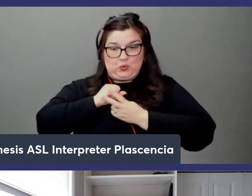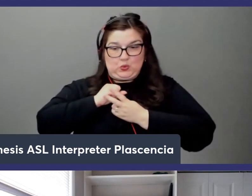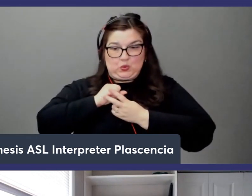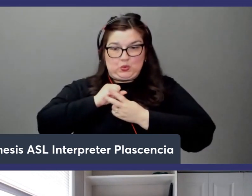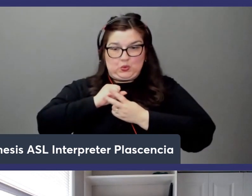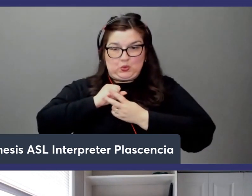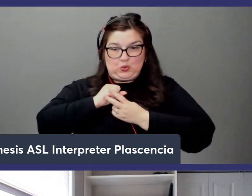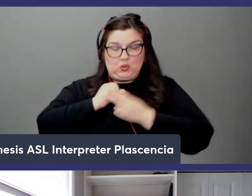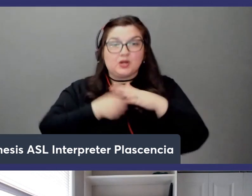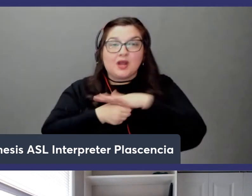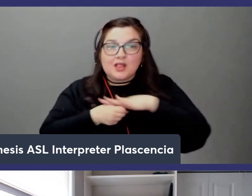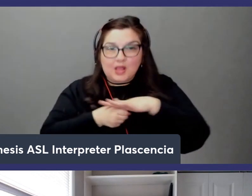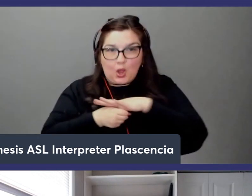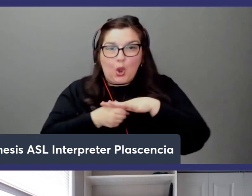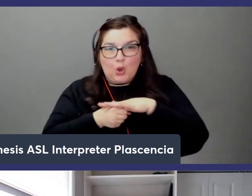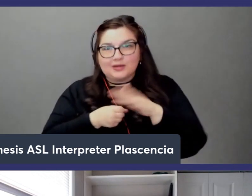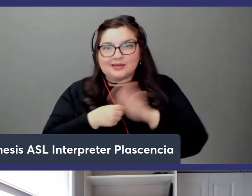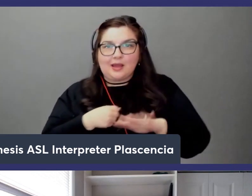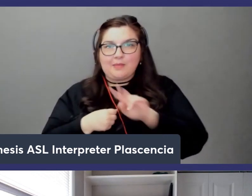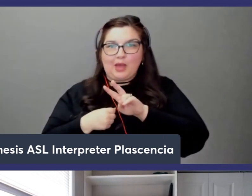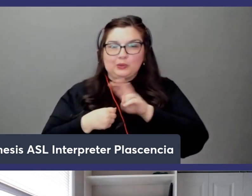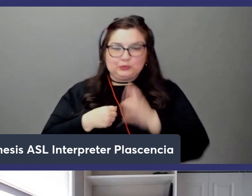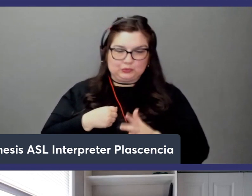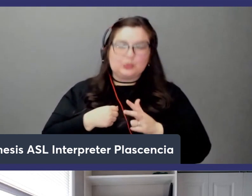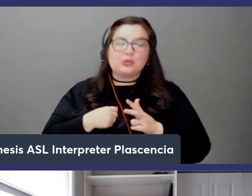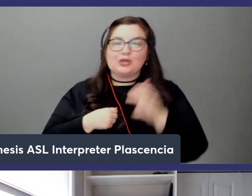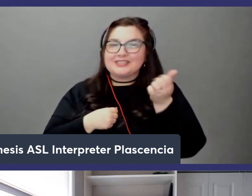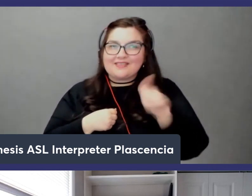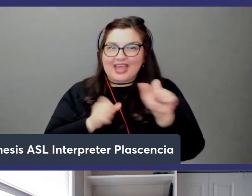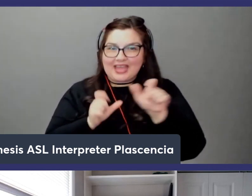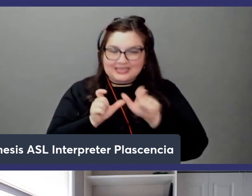in about two thirds of the memory of any instance is used for buffer cash.